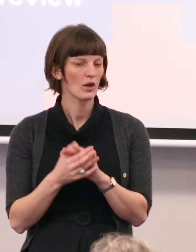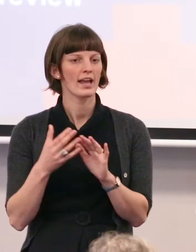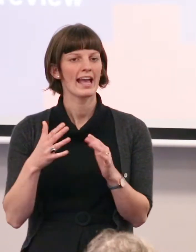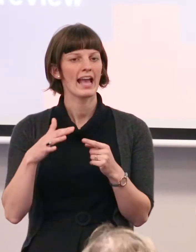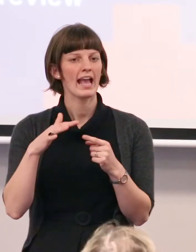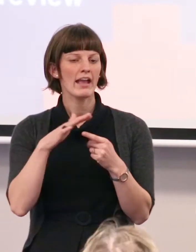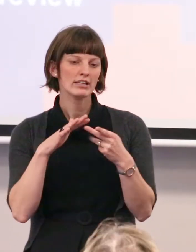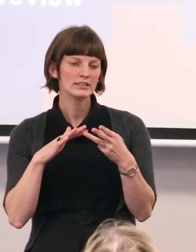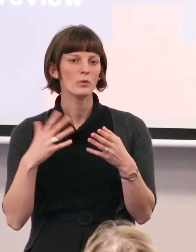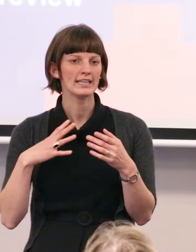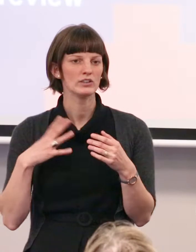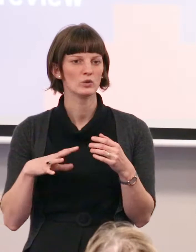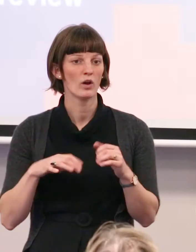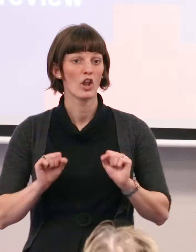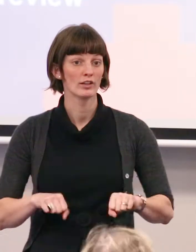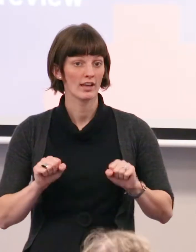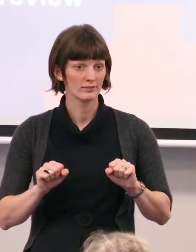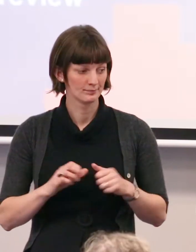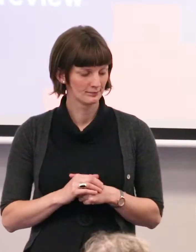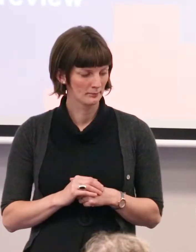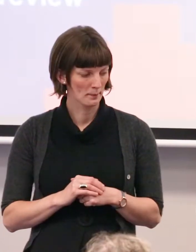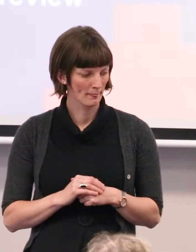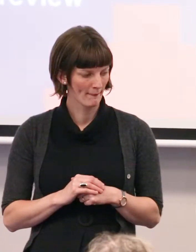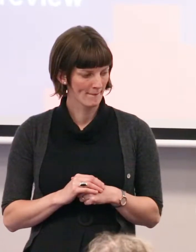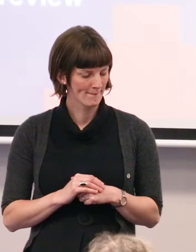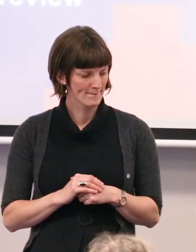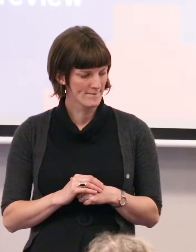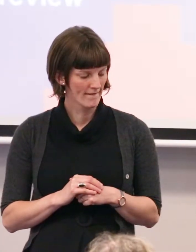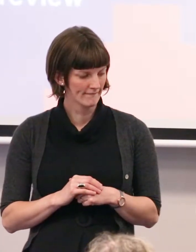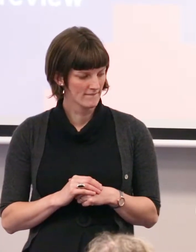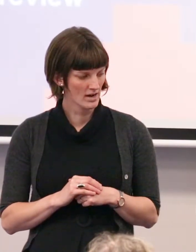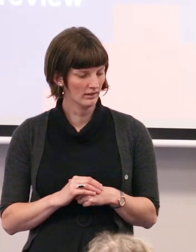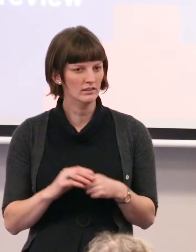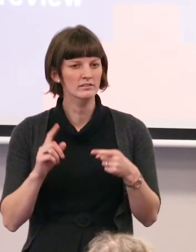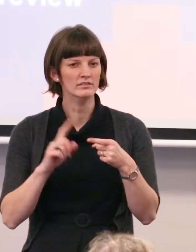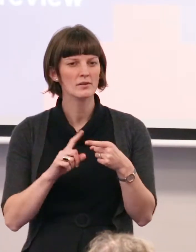need to really lock down. So the first one -- and I think all of these things have